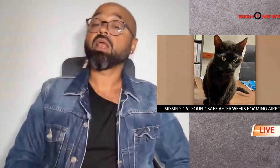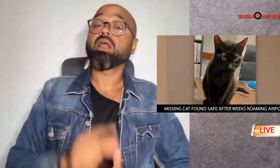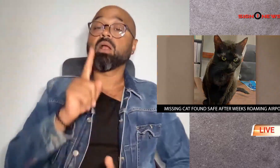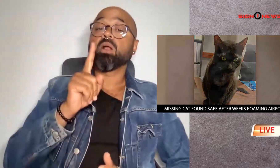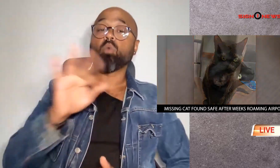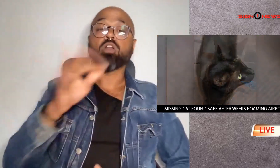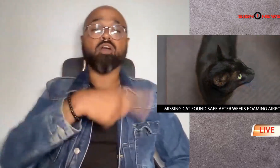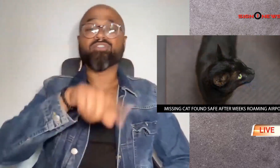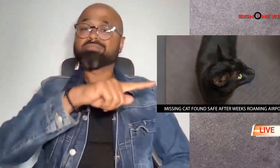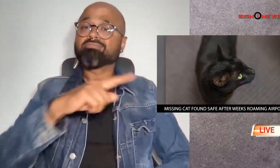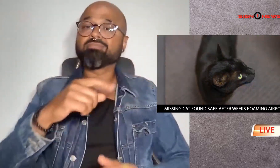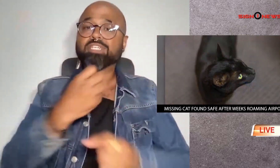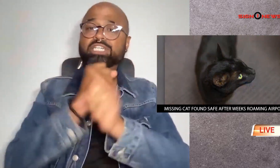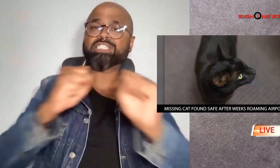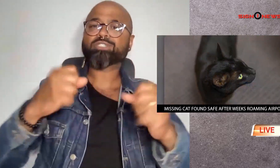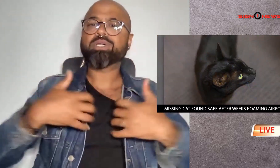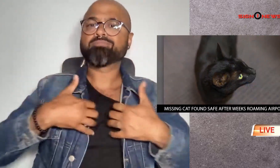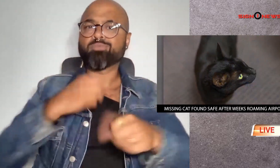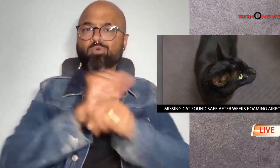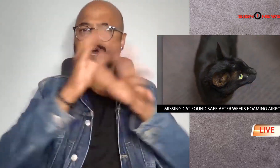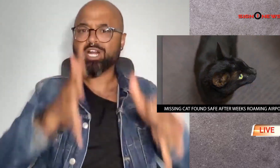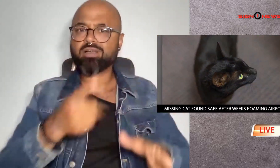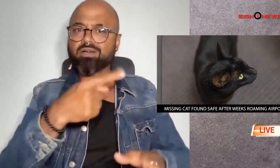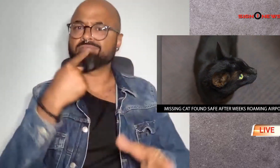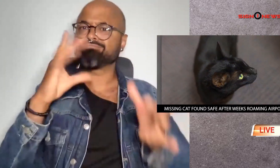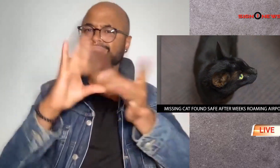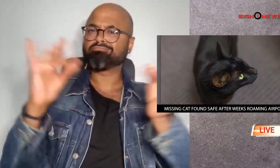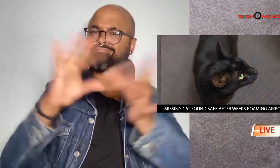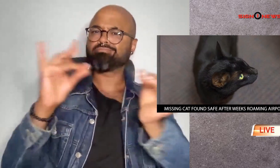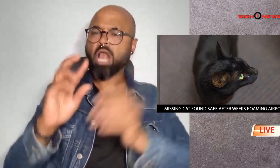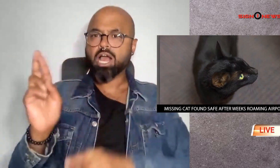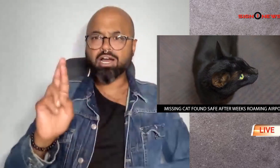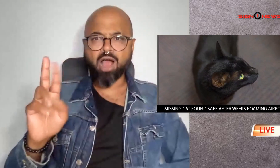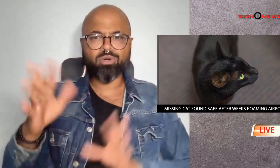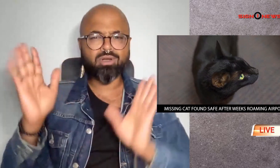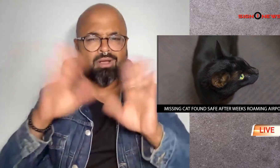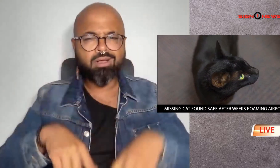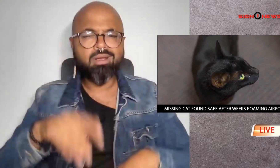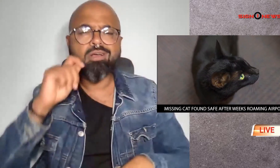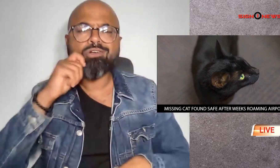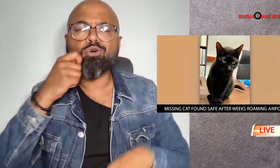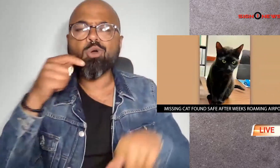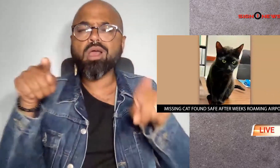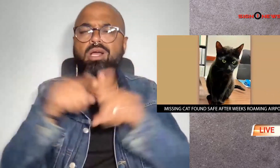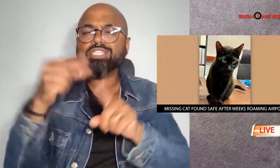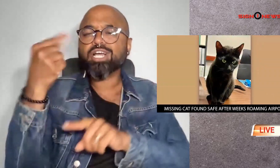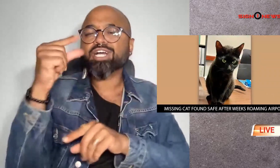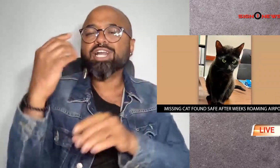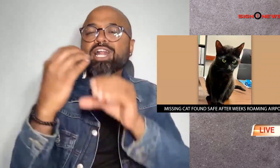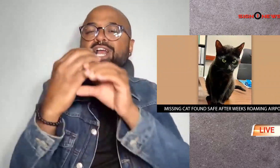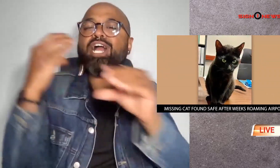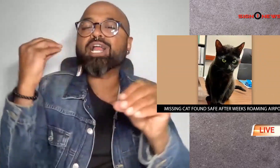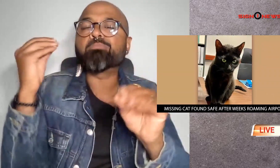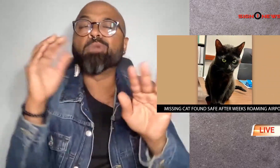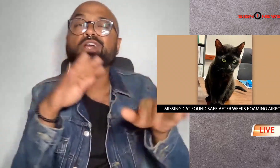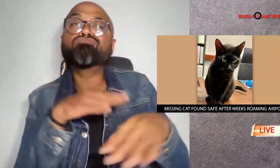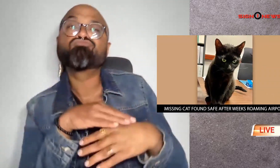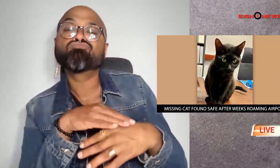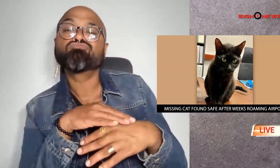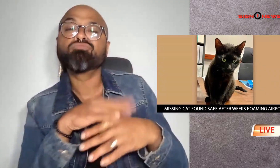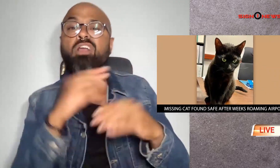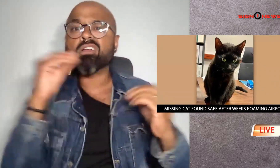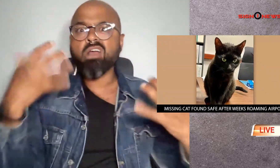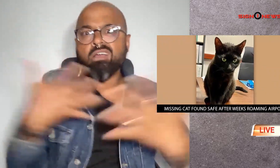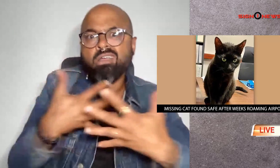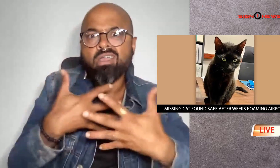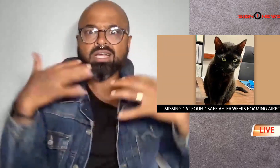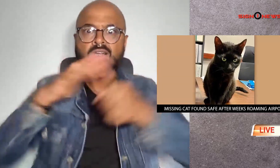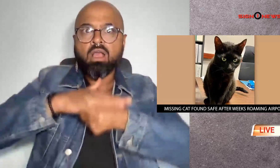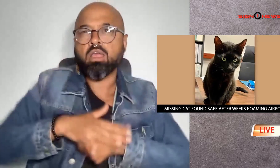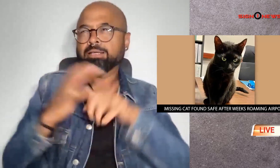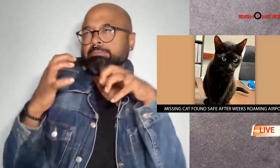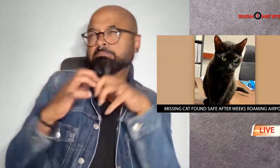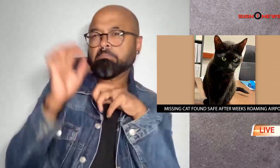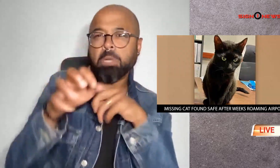luggage one animal rescue worker said Rowdy was as cool as a cucumber when she was found